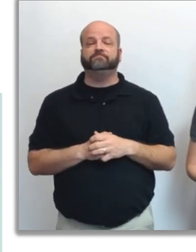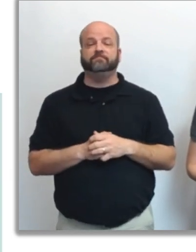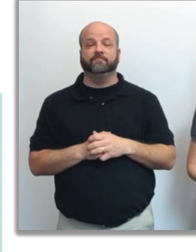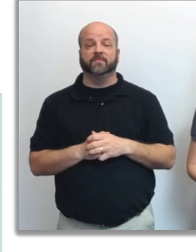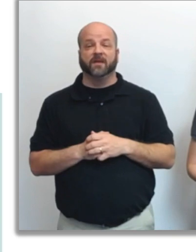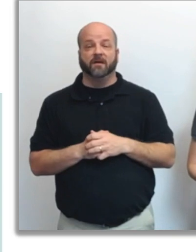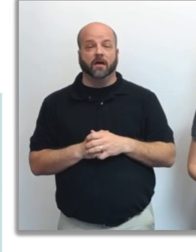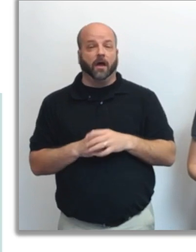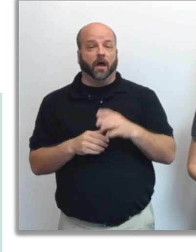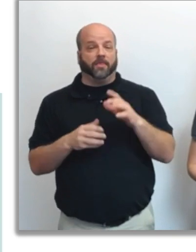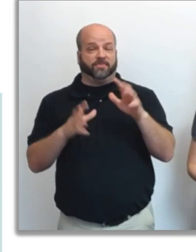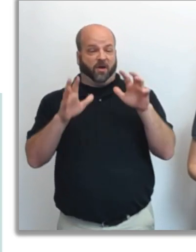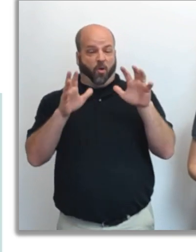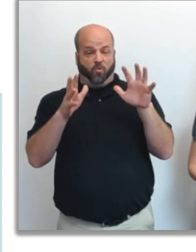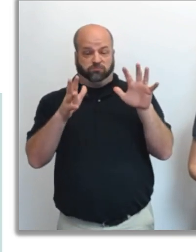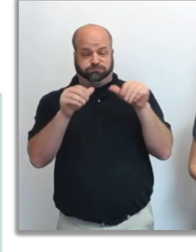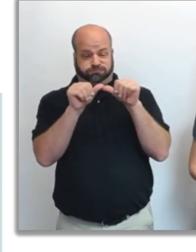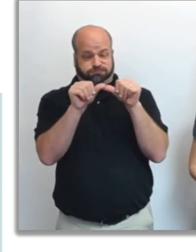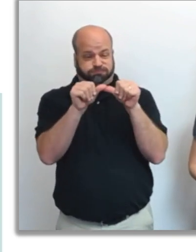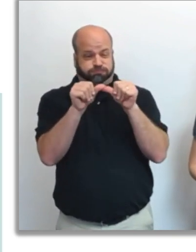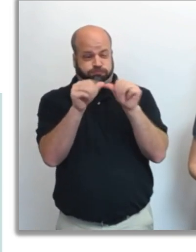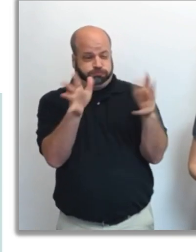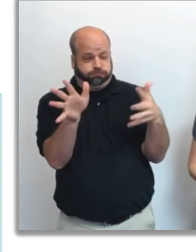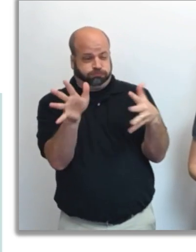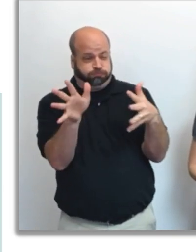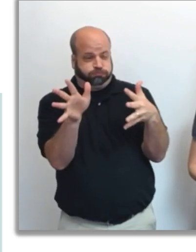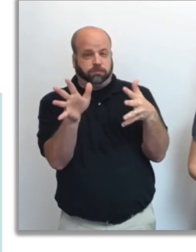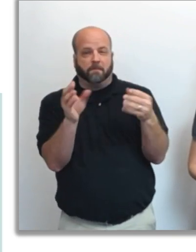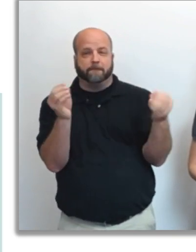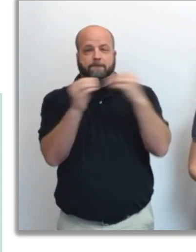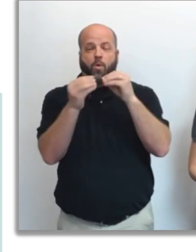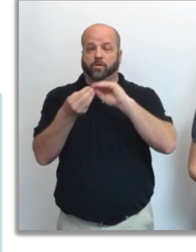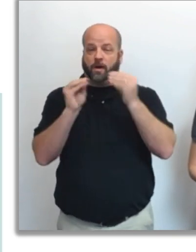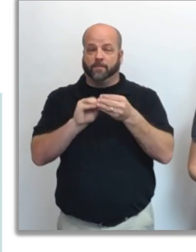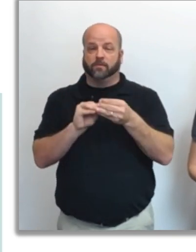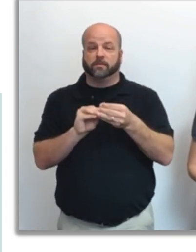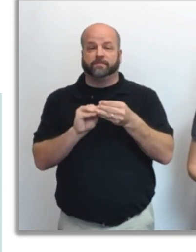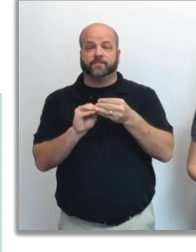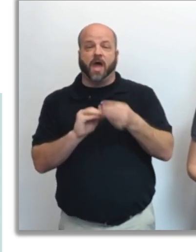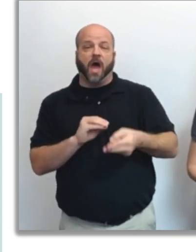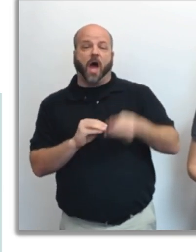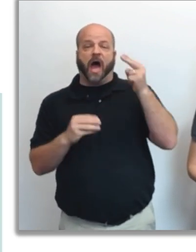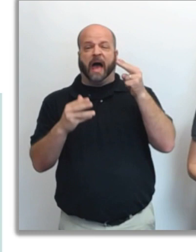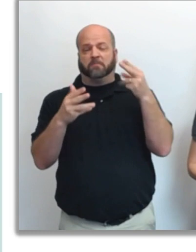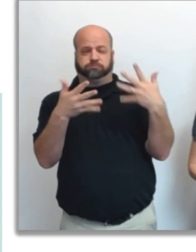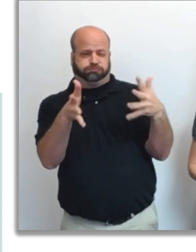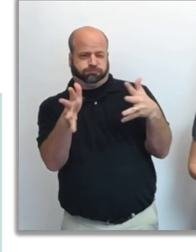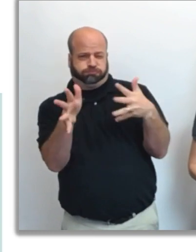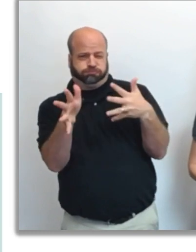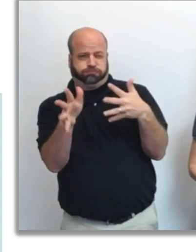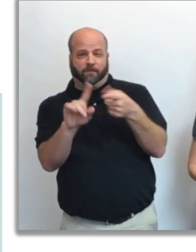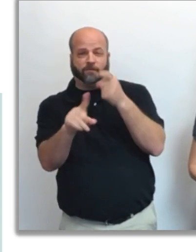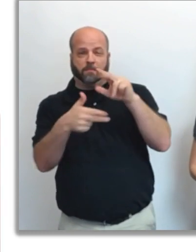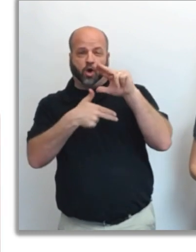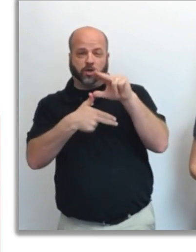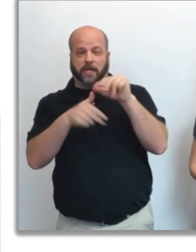The higher the sustained winds, the higher the rating. High winds from hurricanes can cause extensive damage.